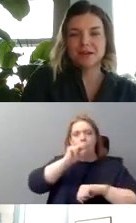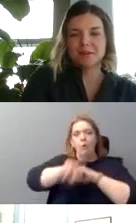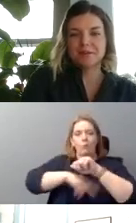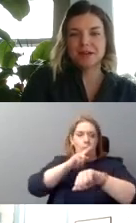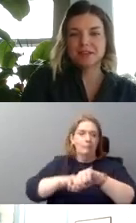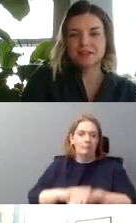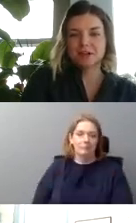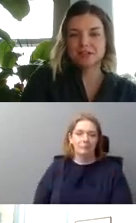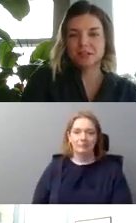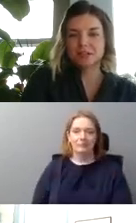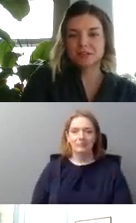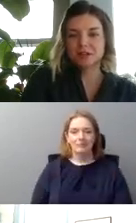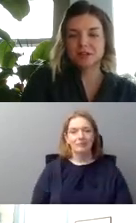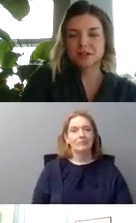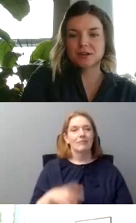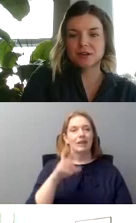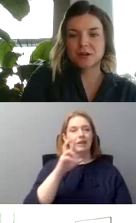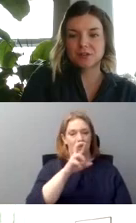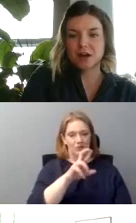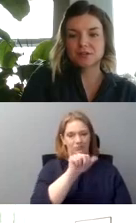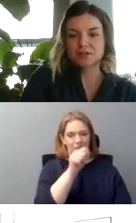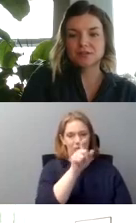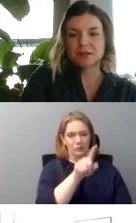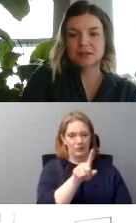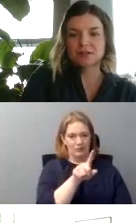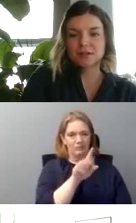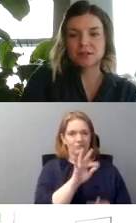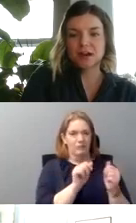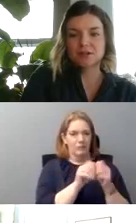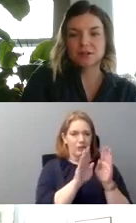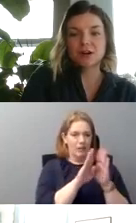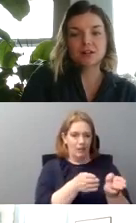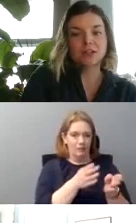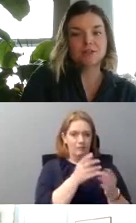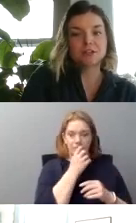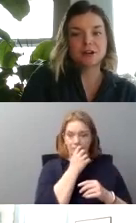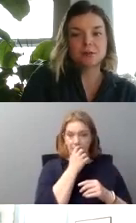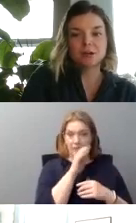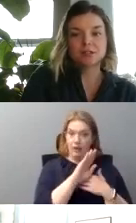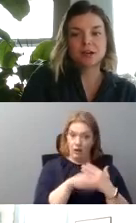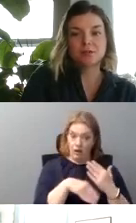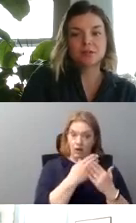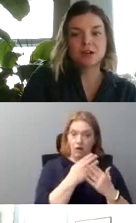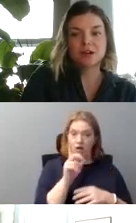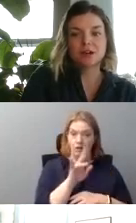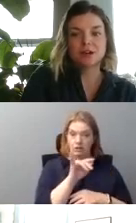R: Another question about the house: Does the house have all of David's artworks that were there